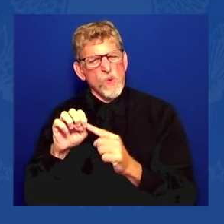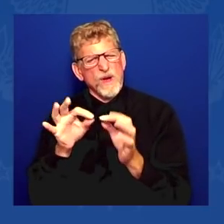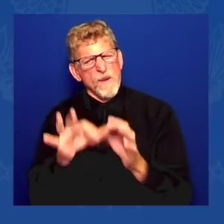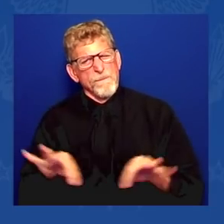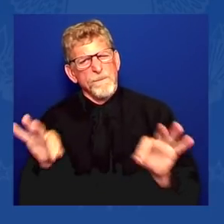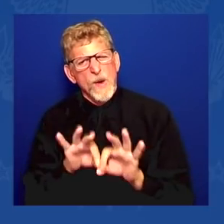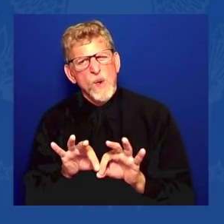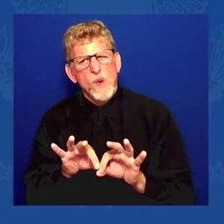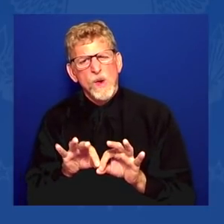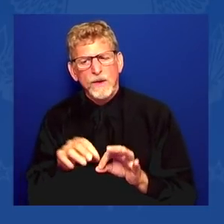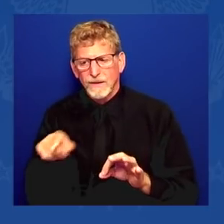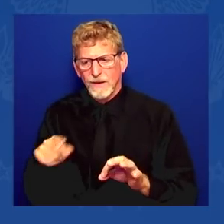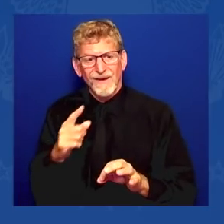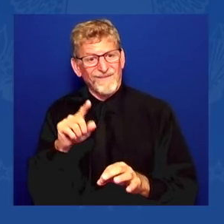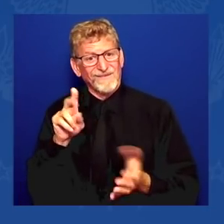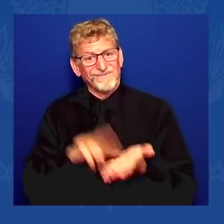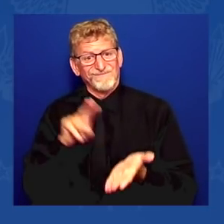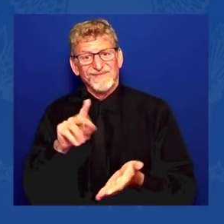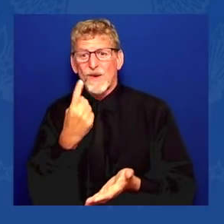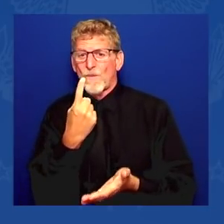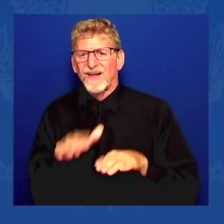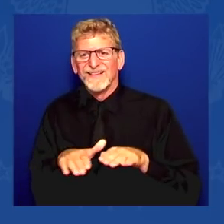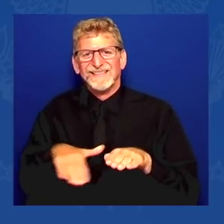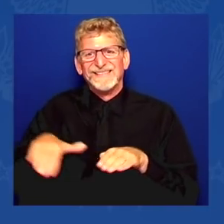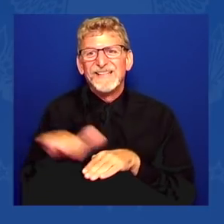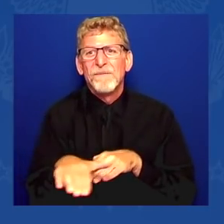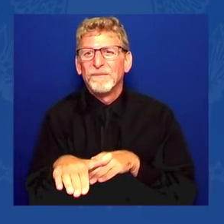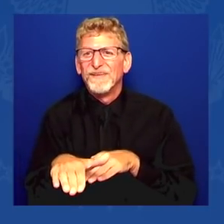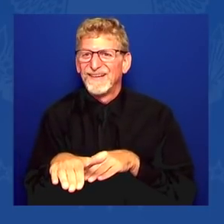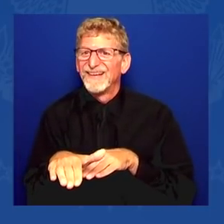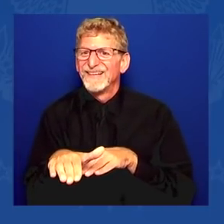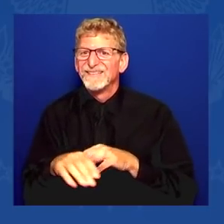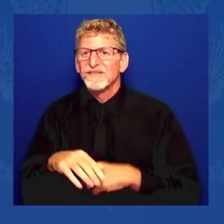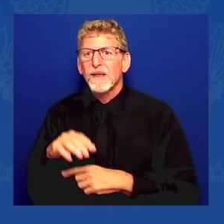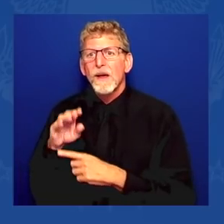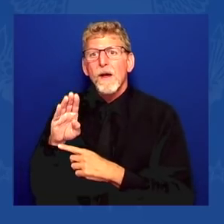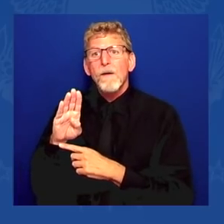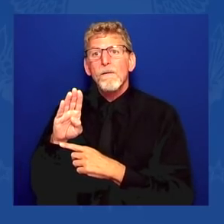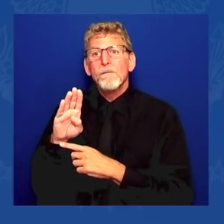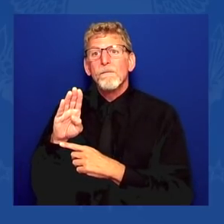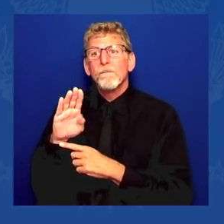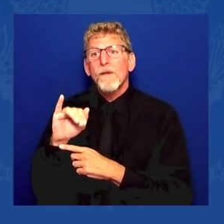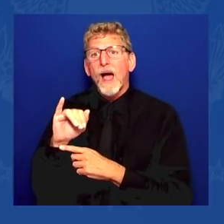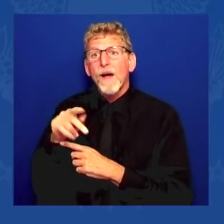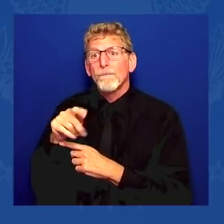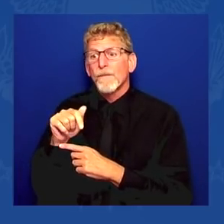$21 billion in environmental remediation to capping millions of abandoned wells,